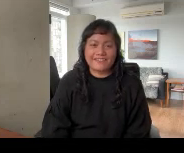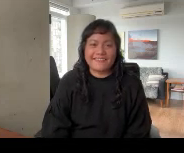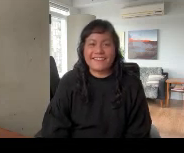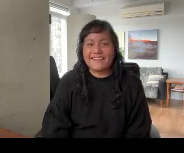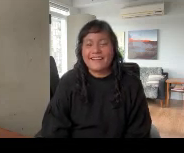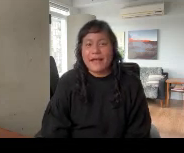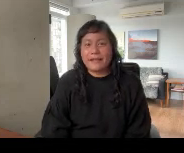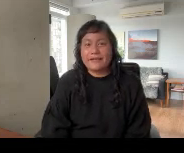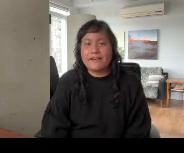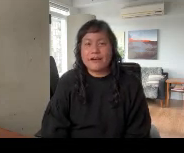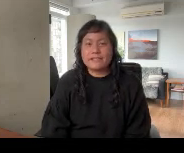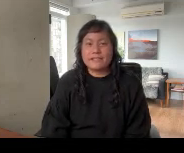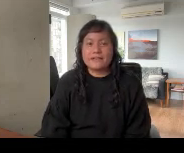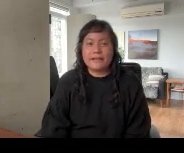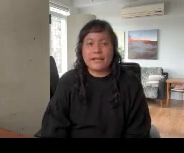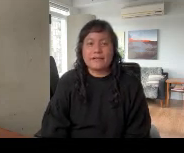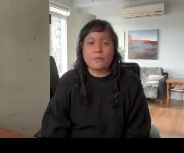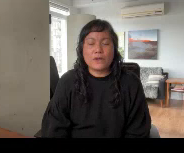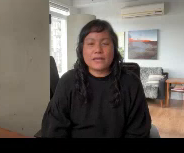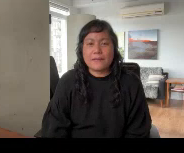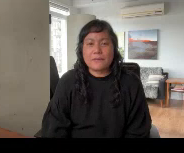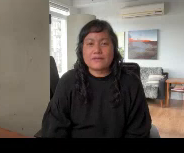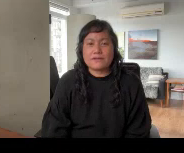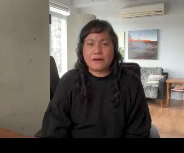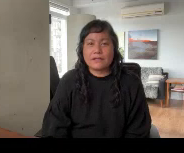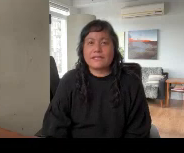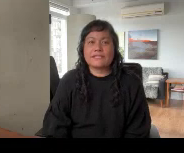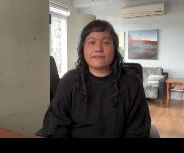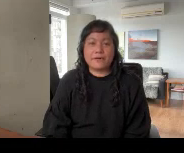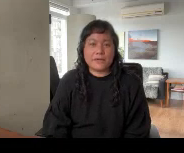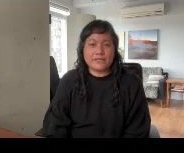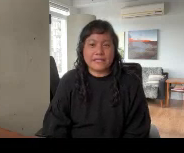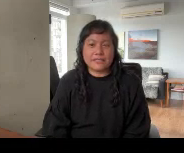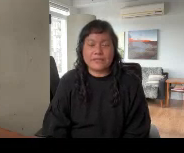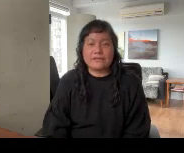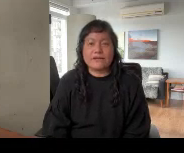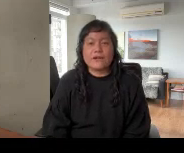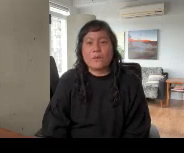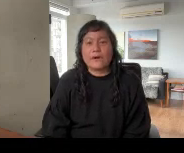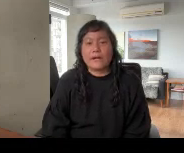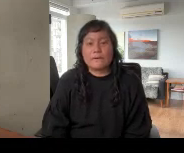gather and in acknowledging the land and what that means in the context of our presentation,